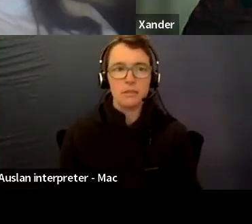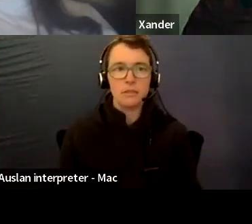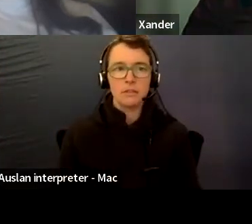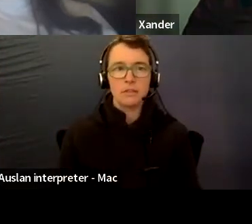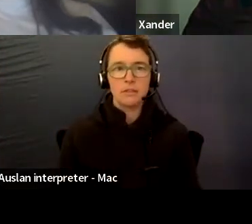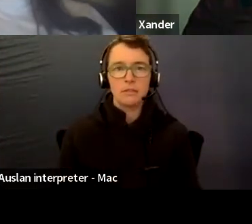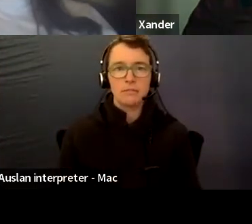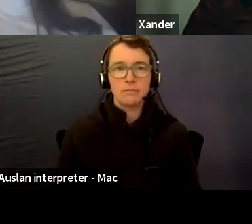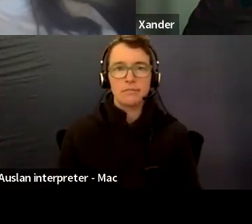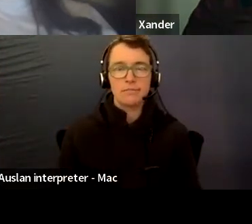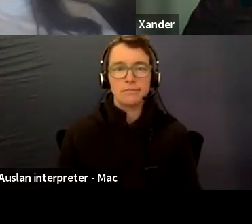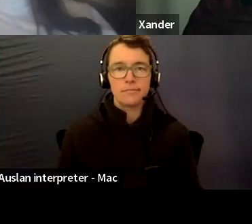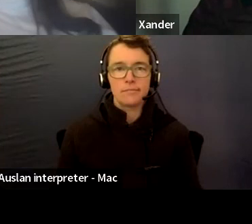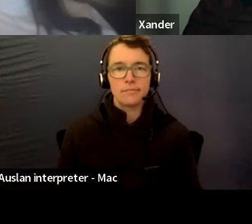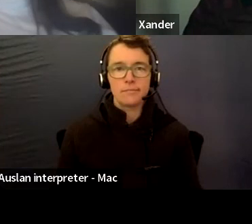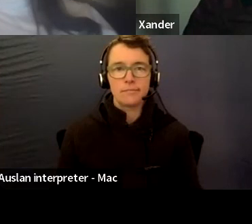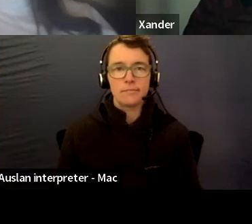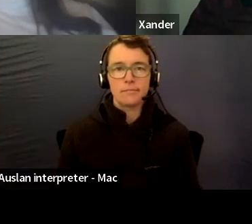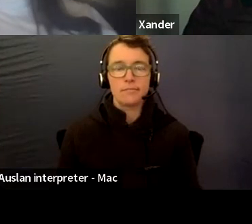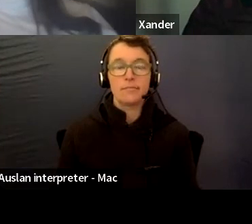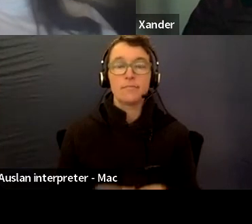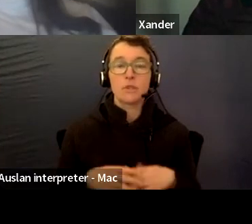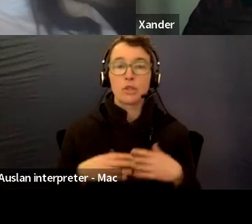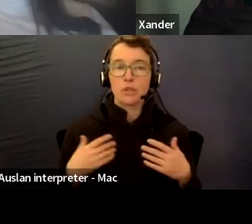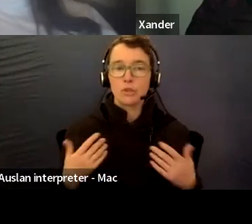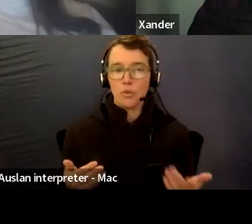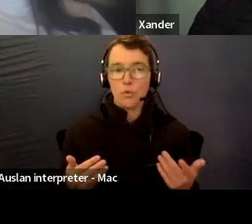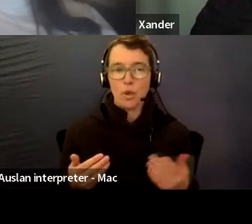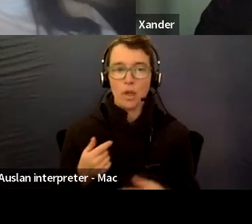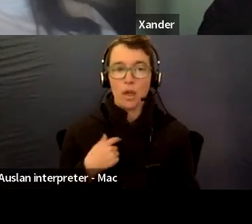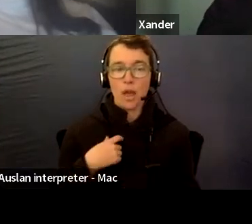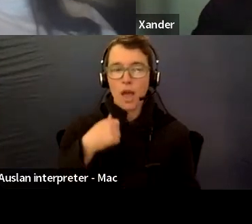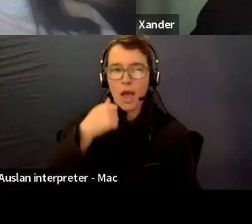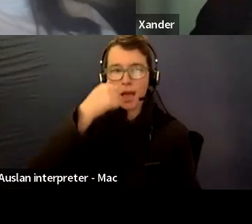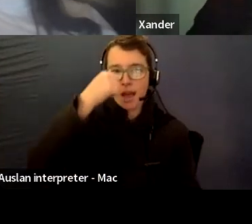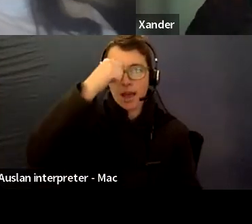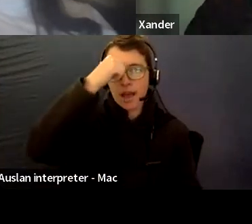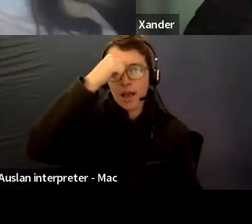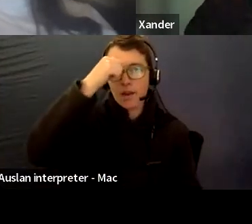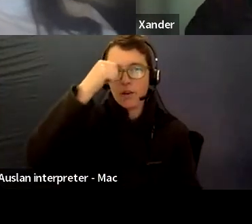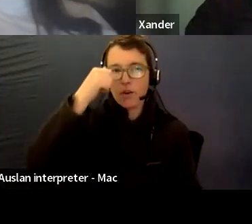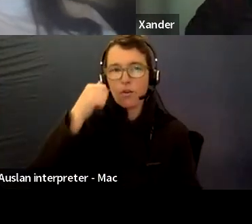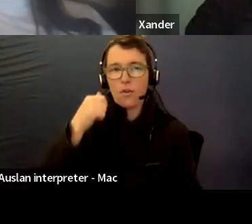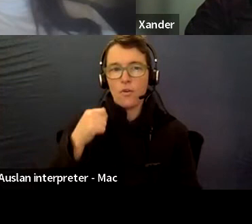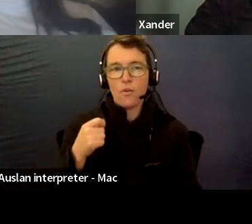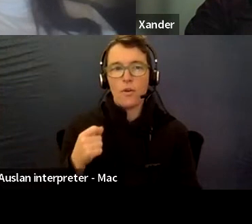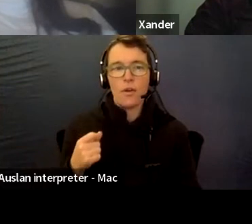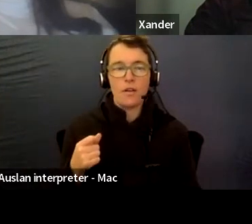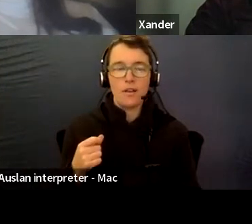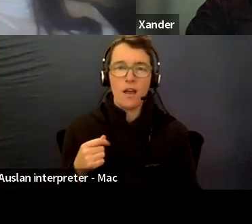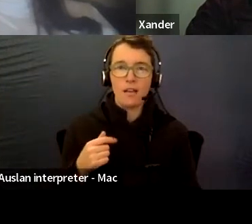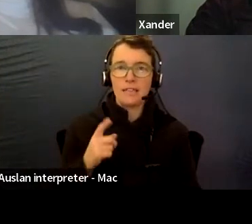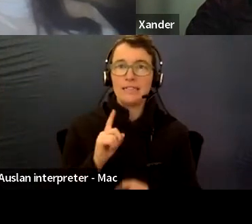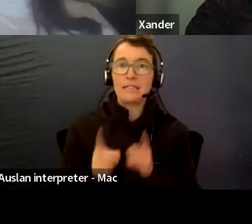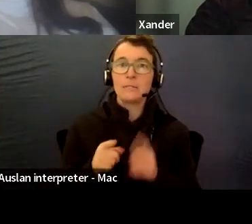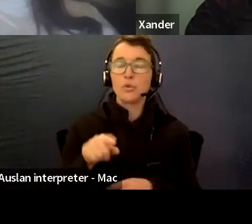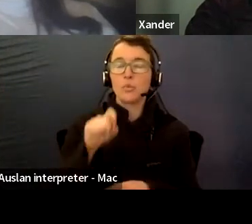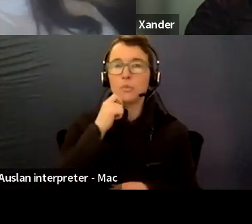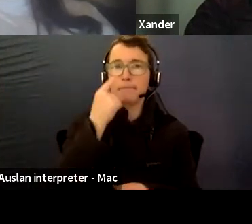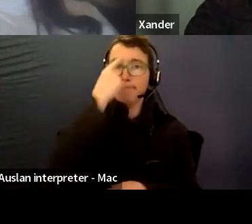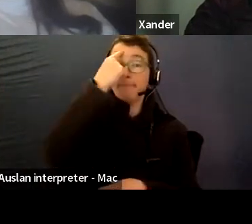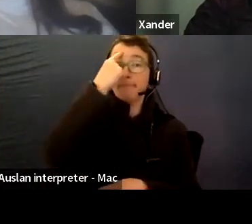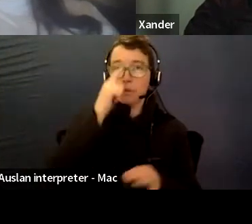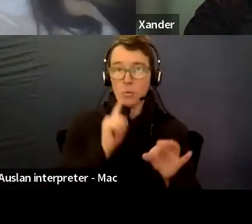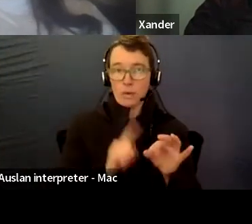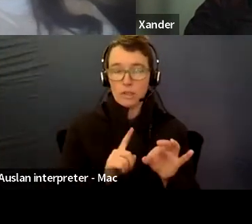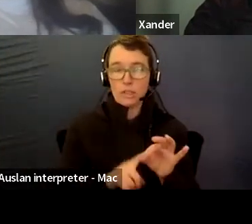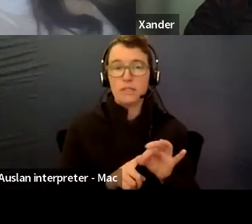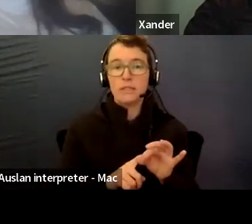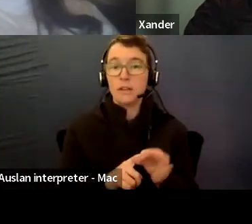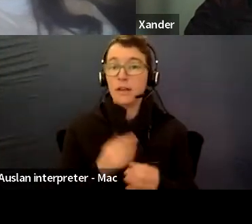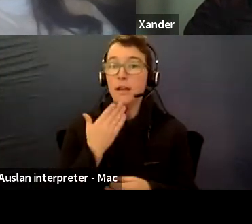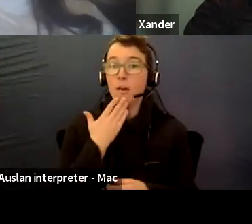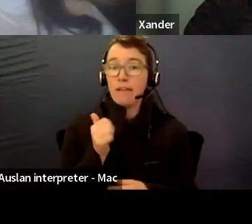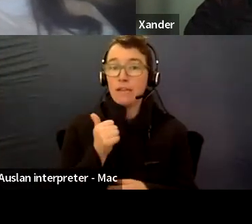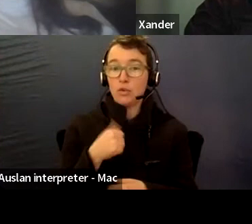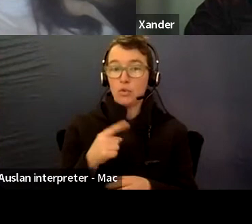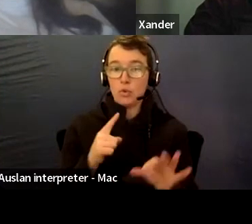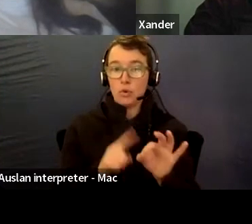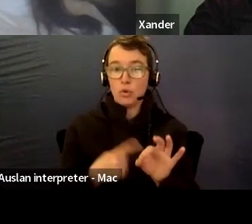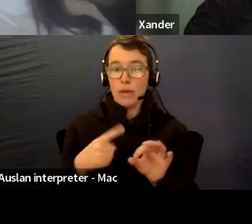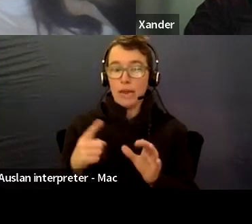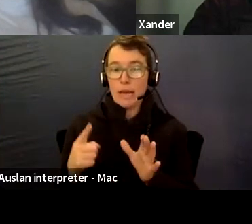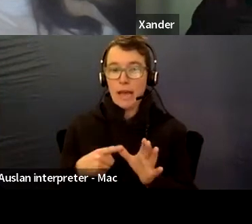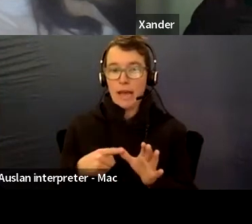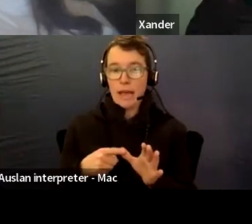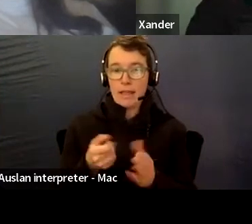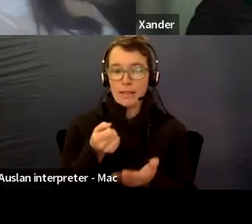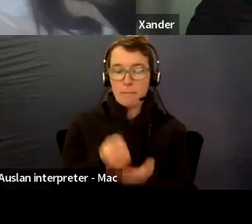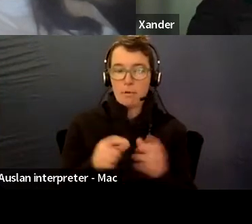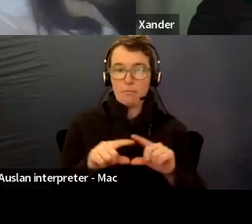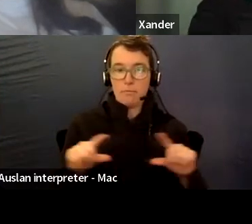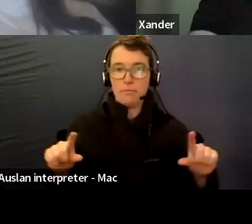I'm so conscious as we're going through this church, and that you may have questions, so please use the q amp a function to raise those questions you can do that anonymously.